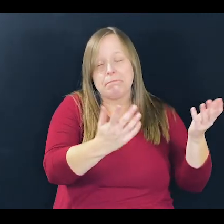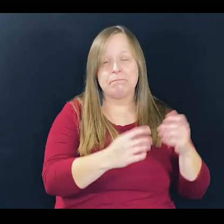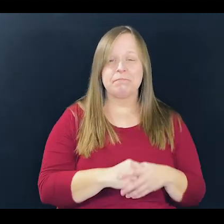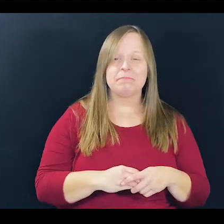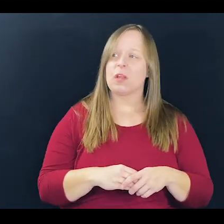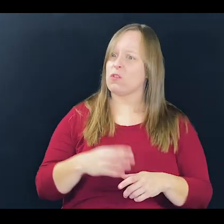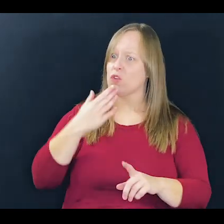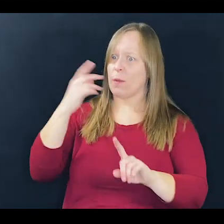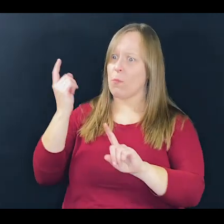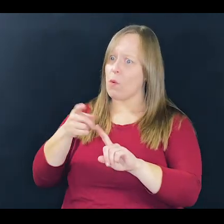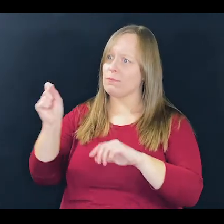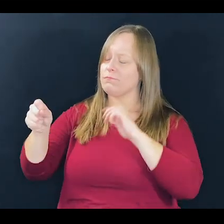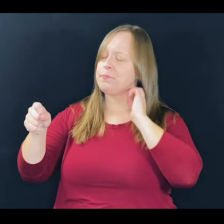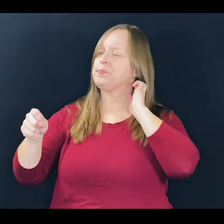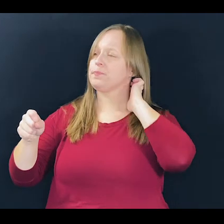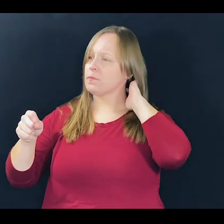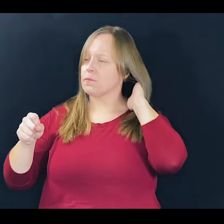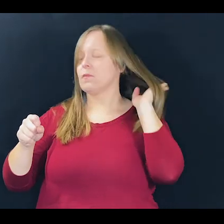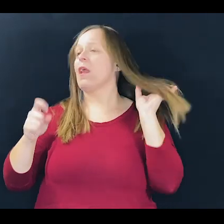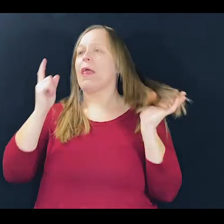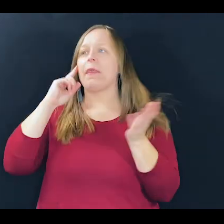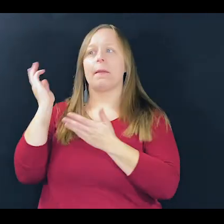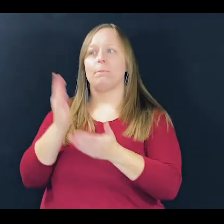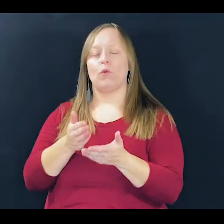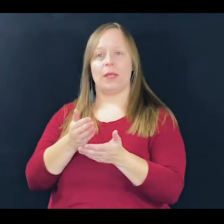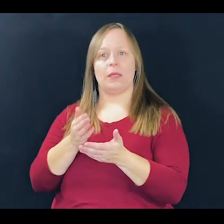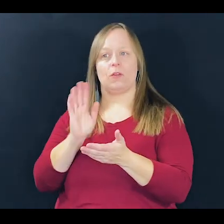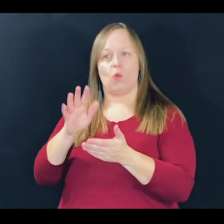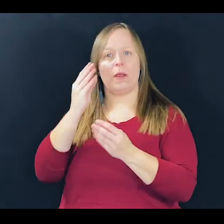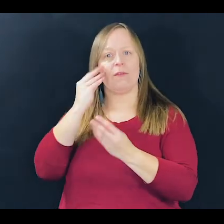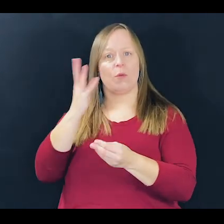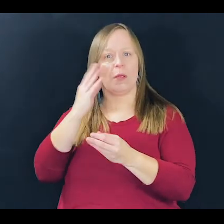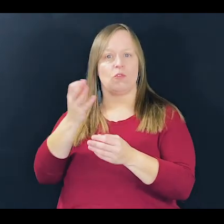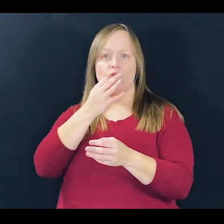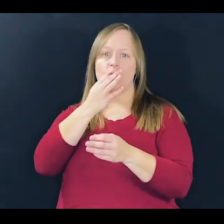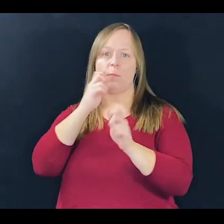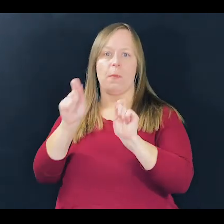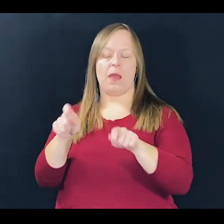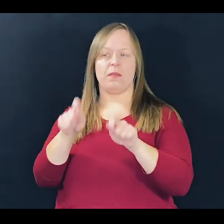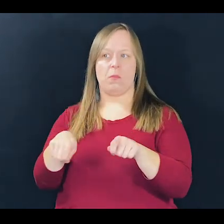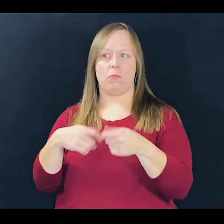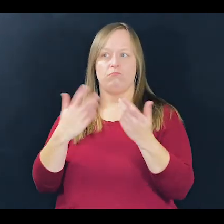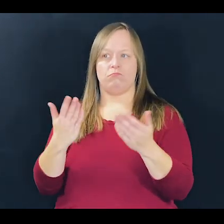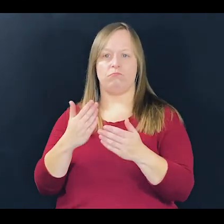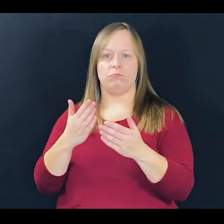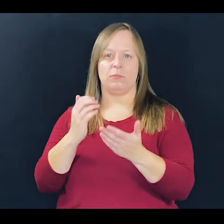K: And that's a good point, I think bringing the information forward as early as possible is going to